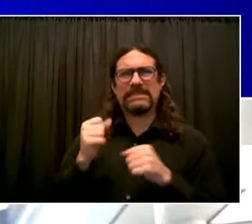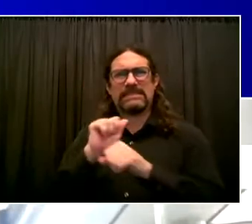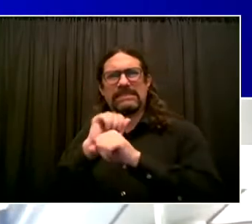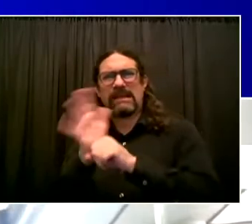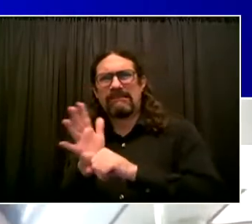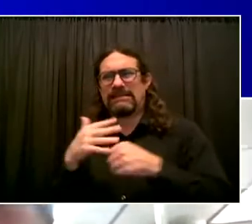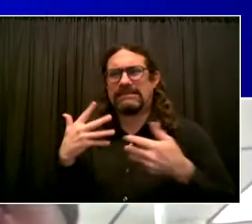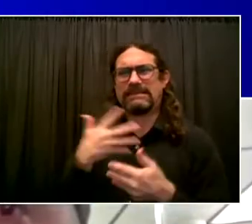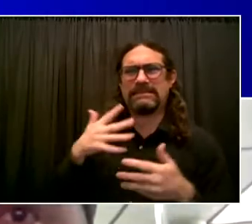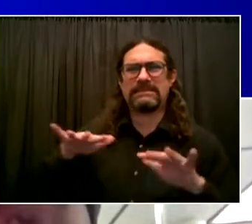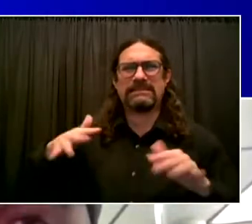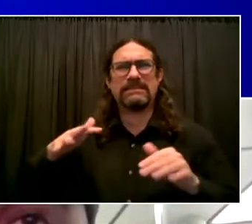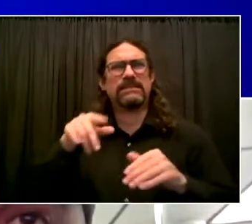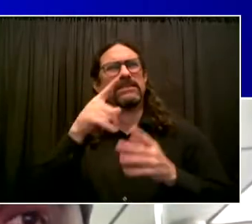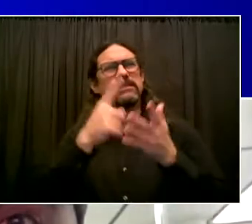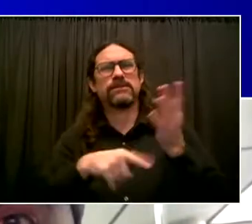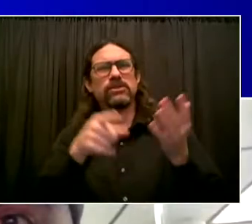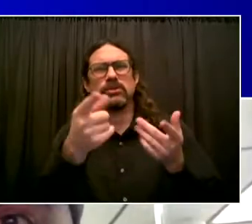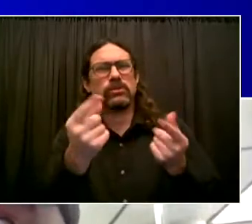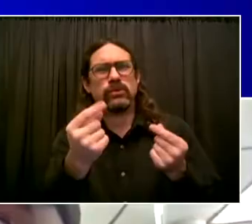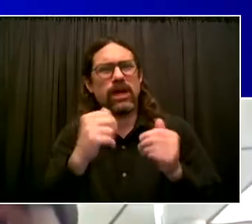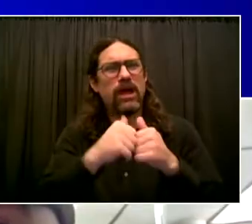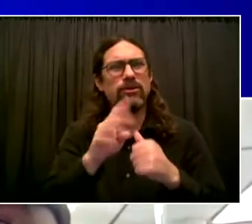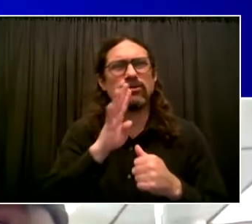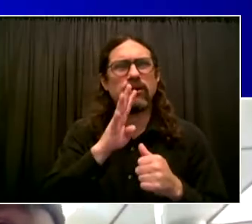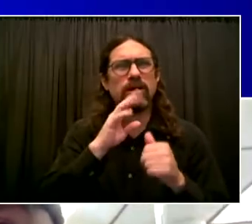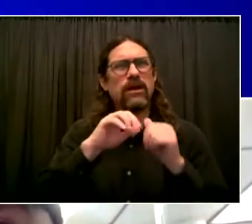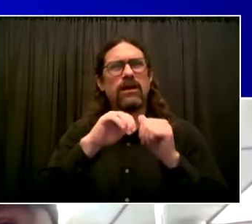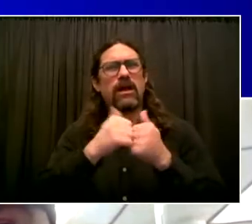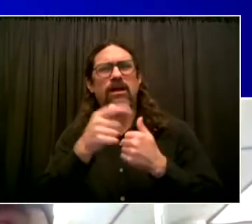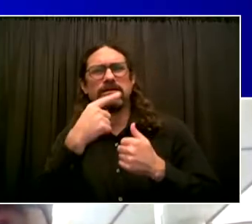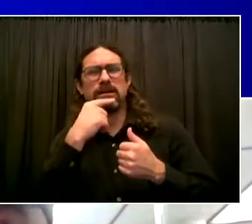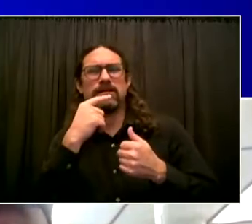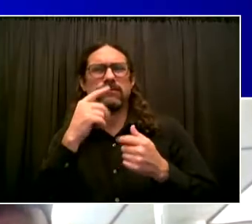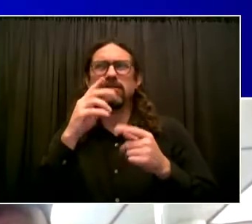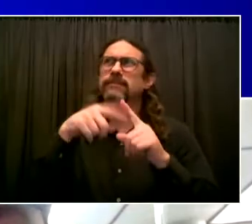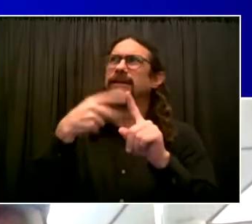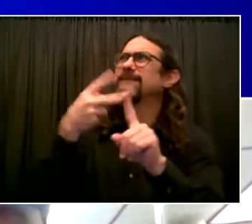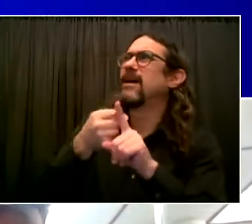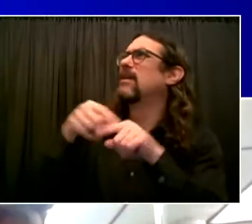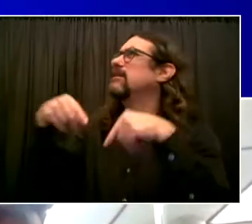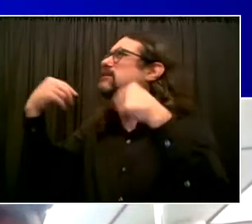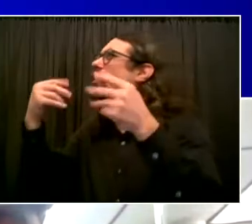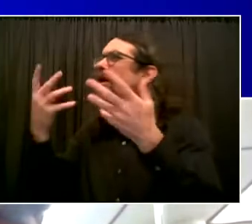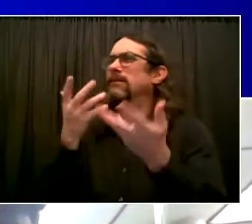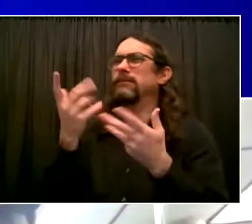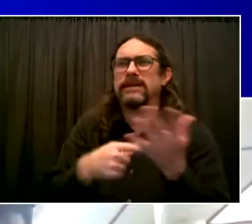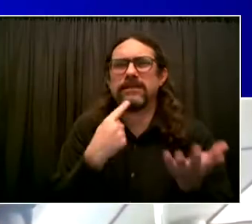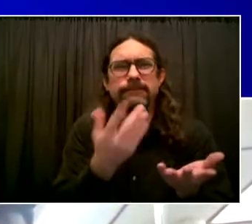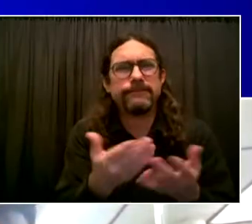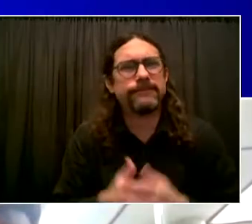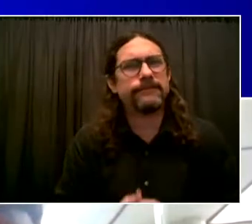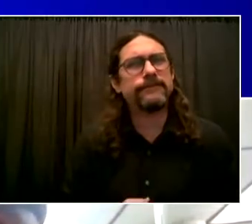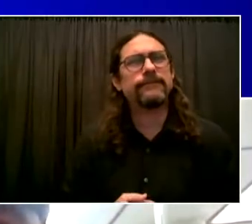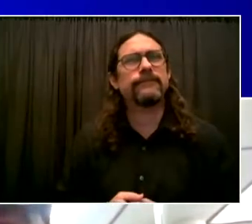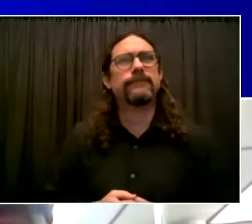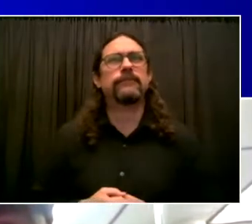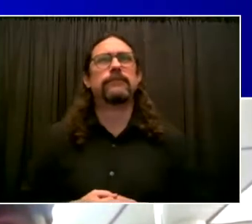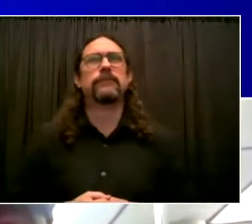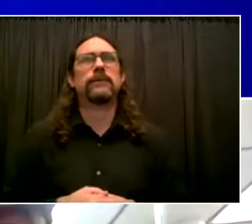ARE OOLKING FOR? THEY WANT TO GET A HAIRCUT, THEY ARE WORRIED ABOUT COVID-19, WHAT DO YOU TELL TEMH ABOUT WHAT IT MEANS TO COME INTO AN ENVINROMENT